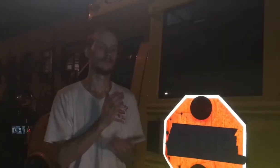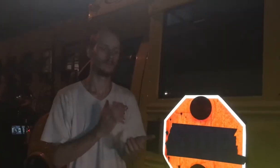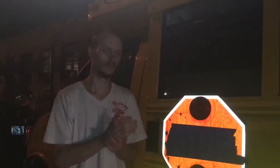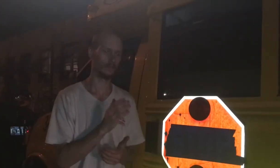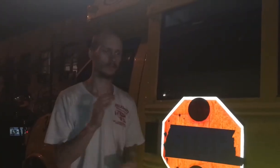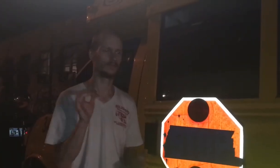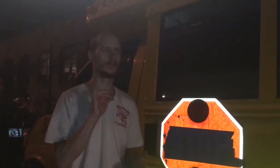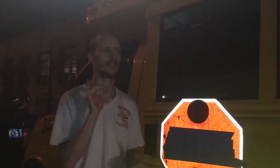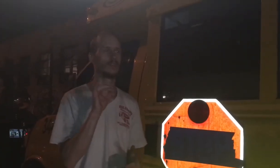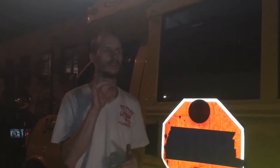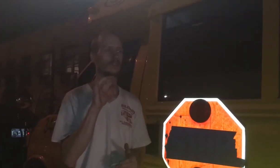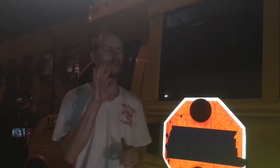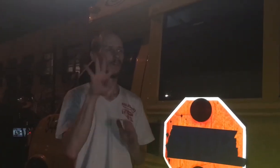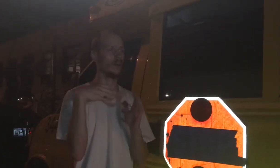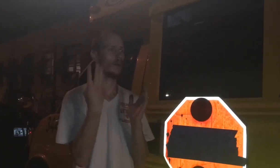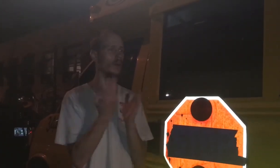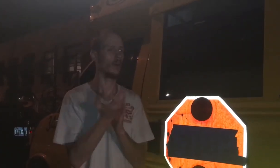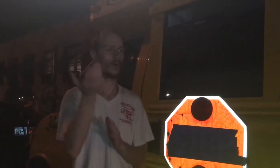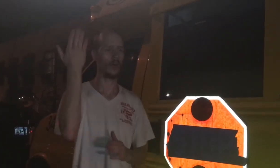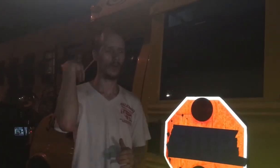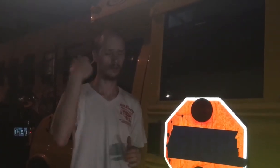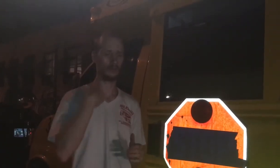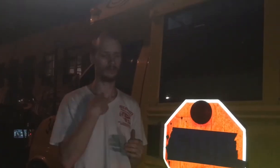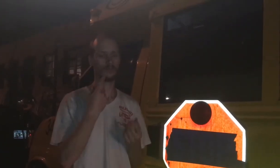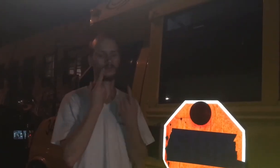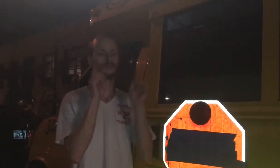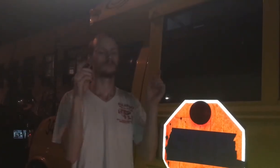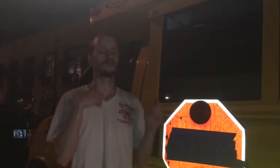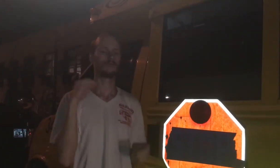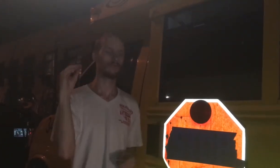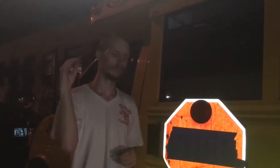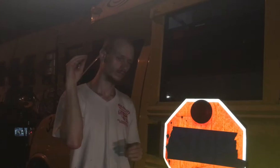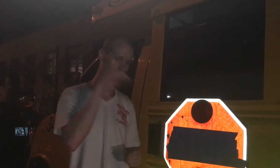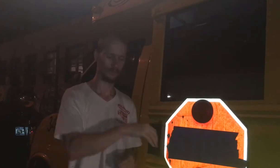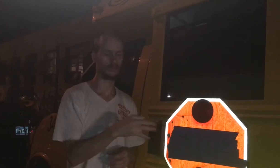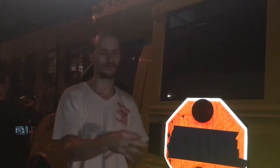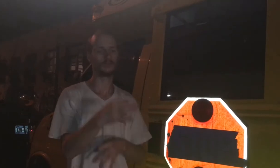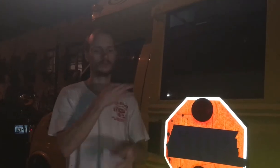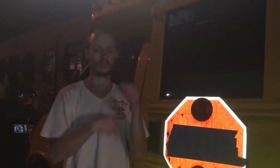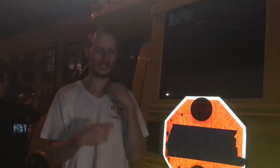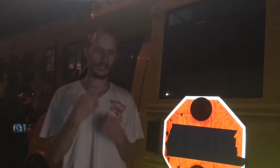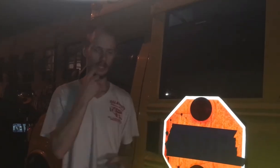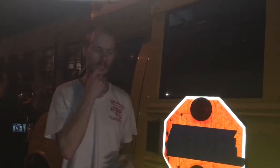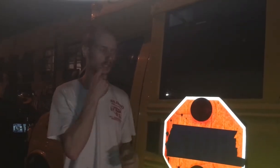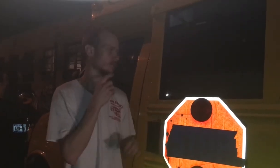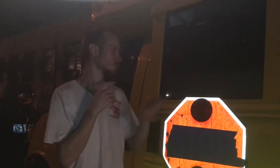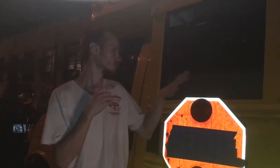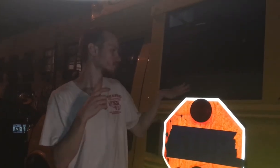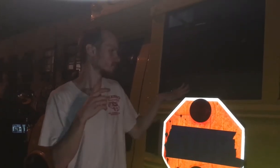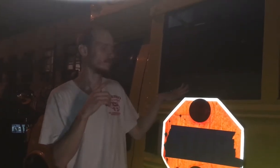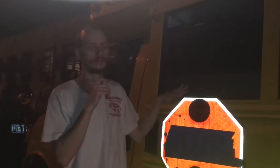Allright, about 4 hours ago. I finally replaced new glass on window